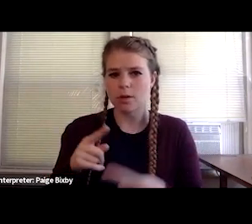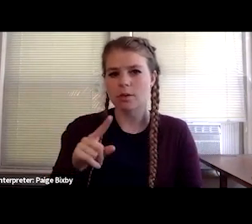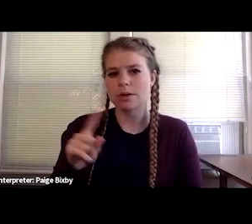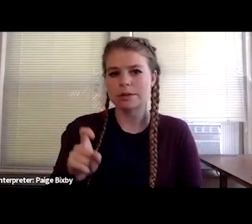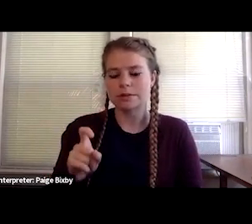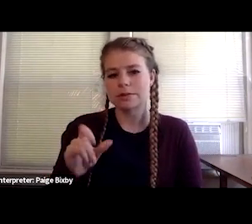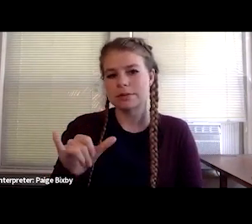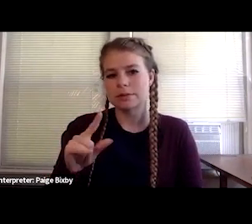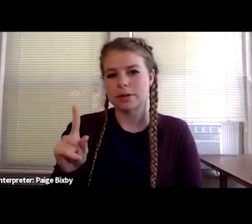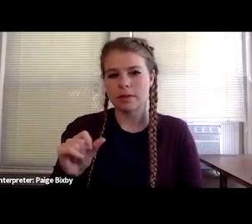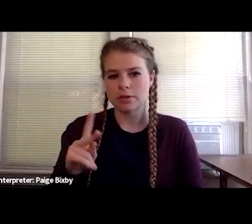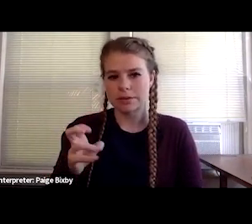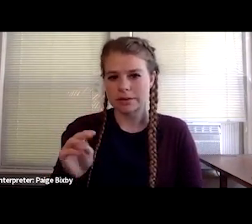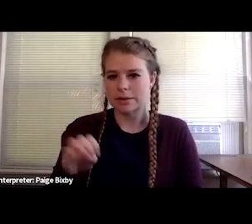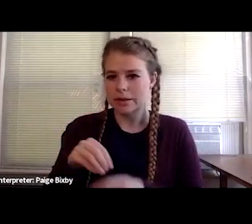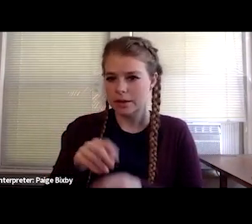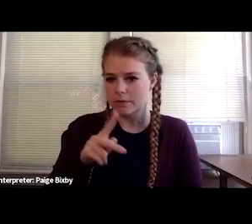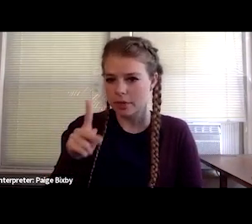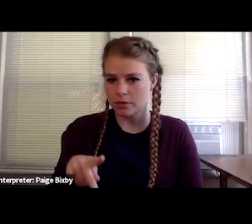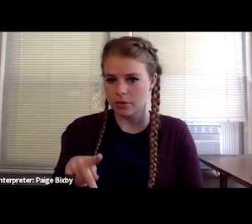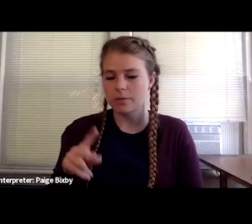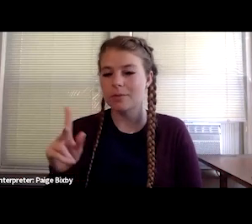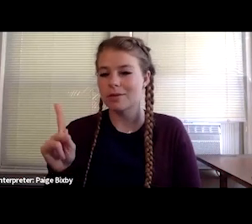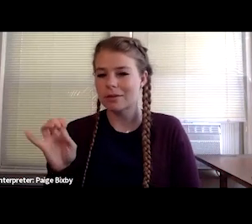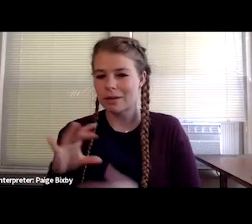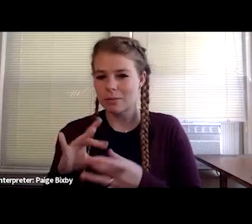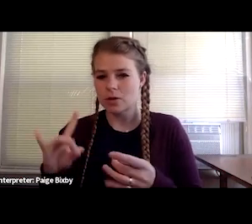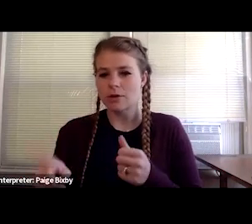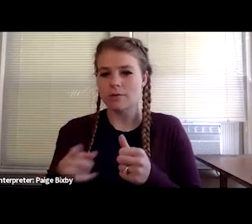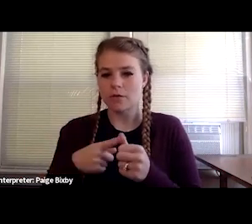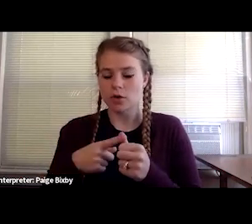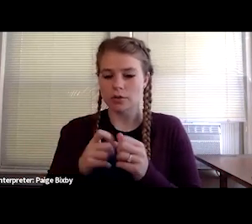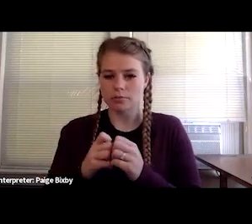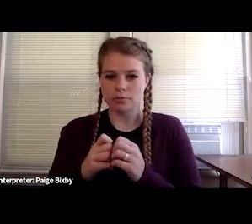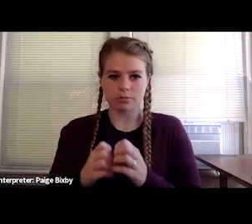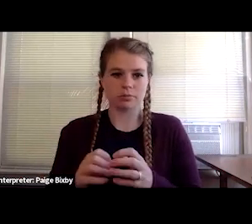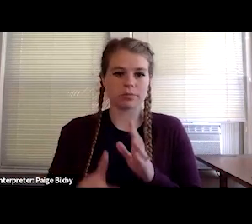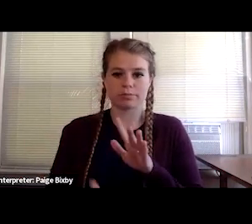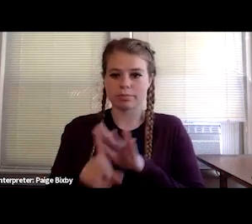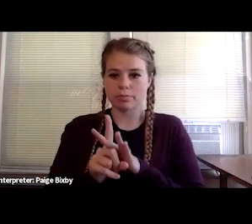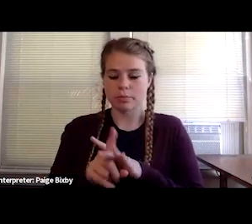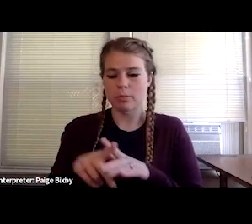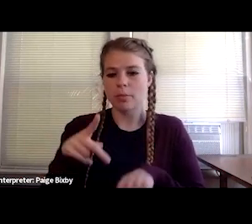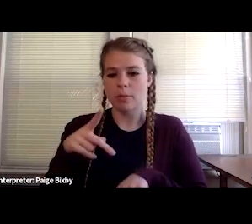So as Kate mentioned, xylazine first started in Puerto Rico, beginning into the 2000s. Brian and I were actually talking about this